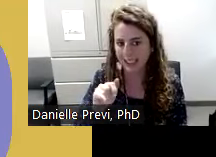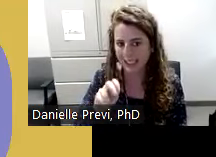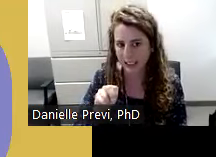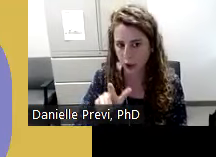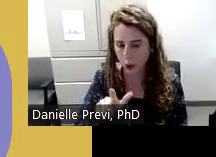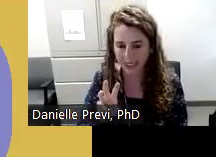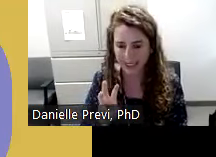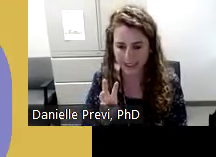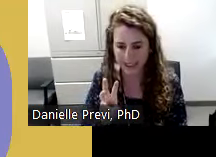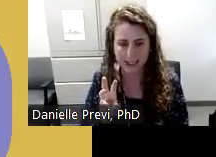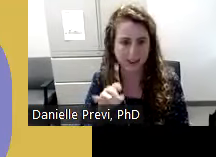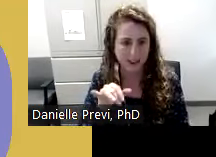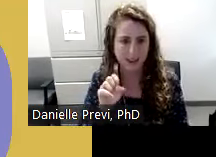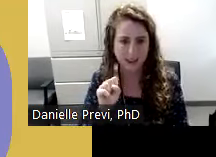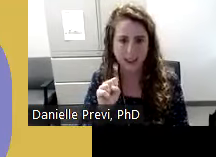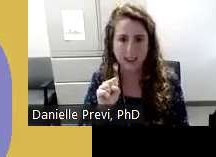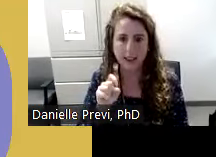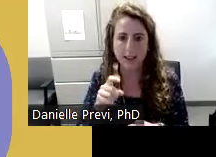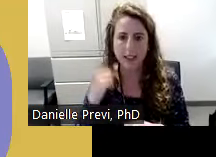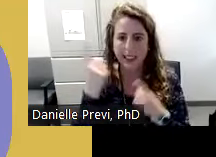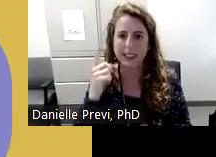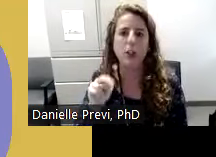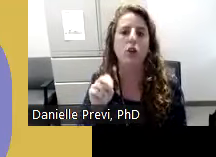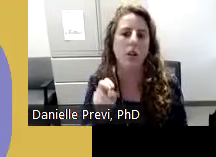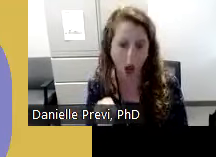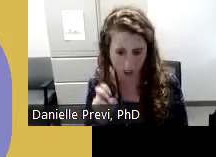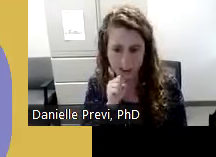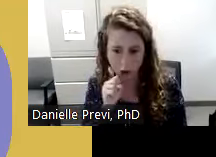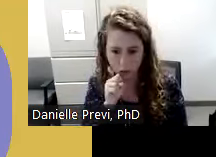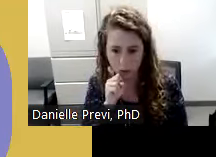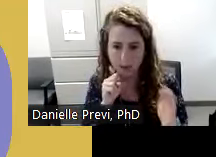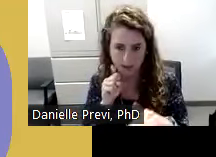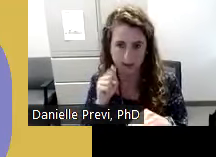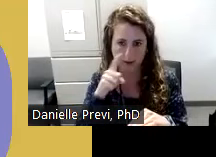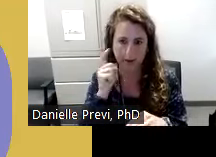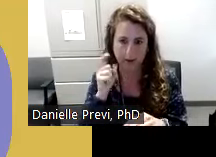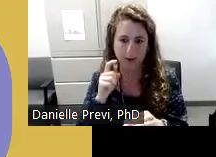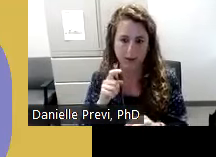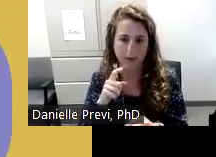The first one you see is the connexin 26 gene. That is considered non-syndromic